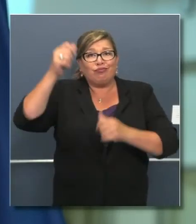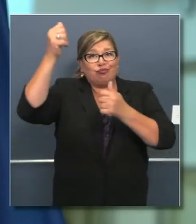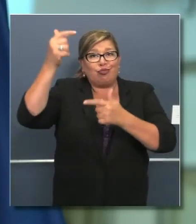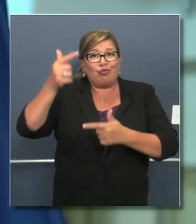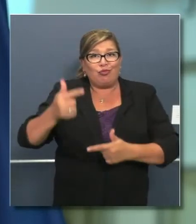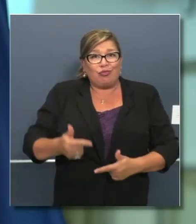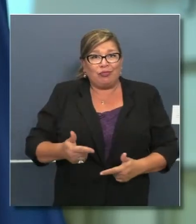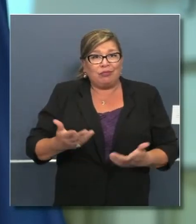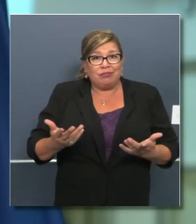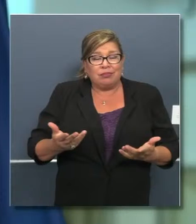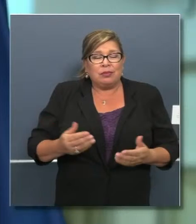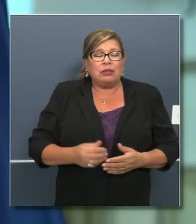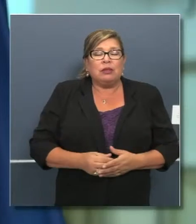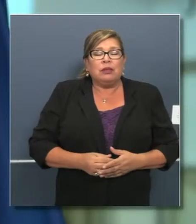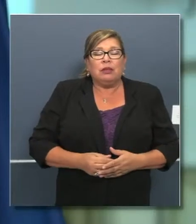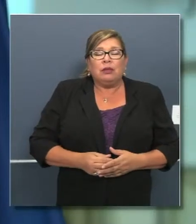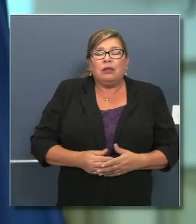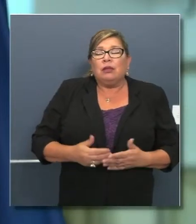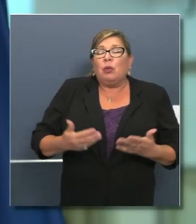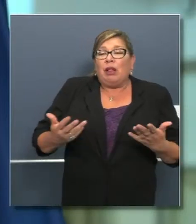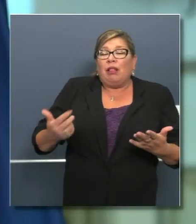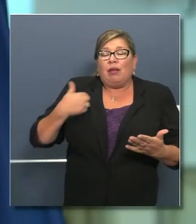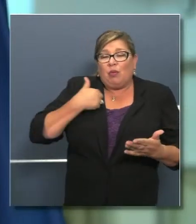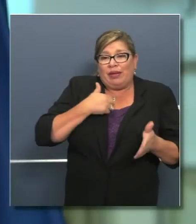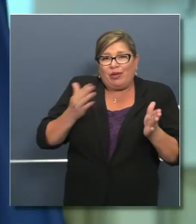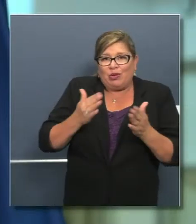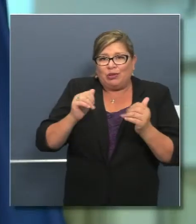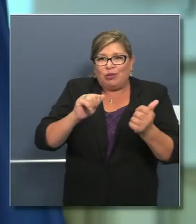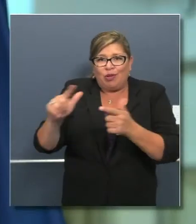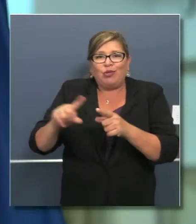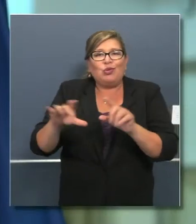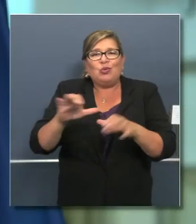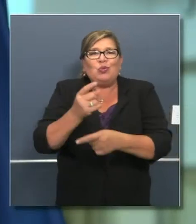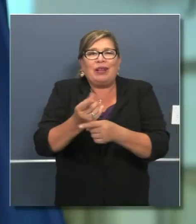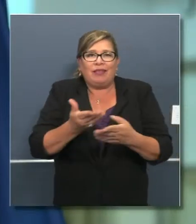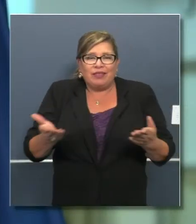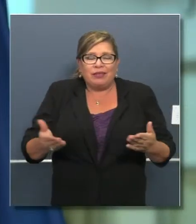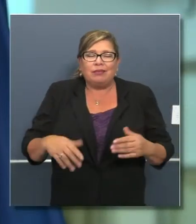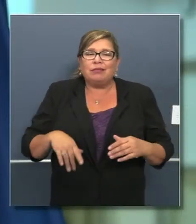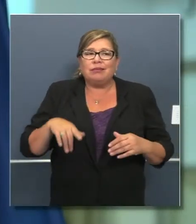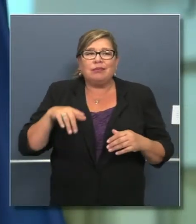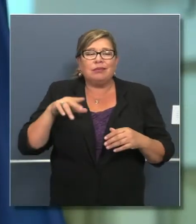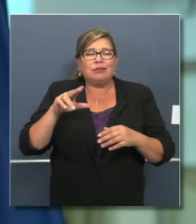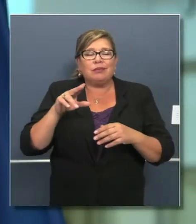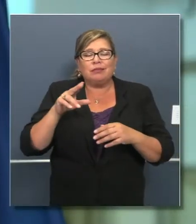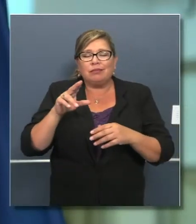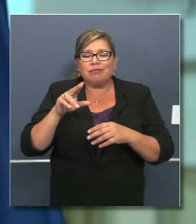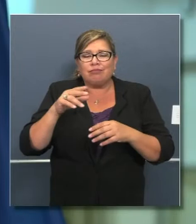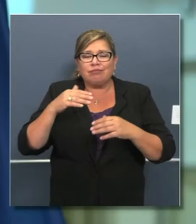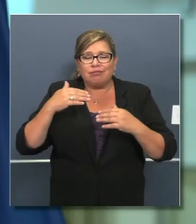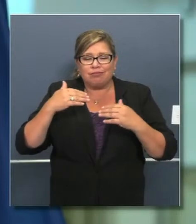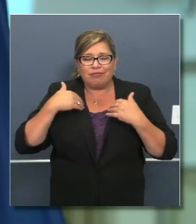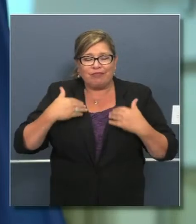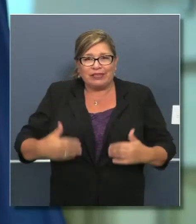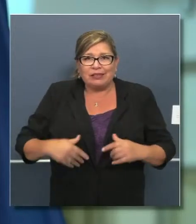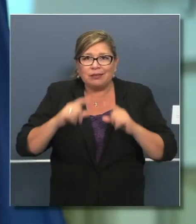right thing wear face coverings practice physical distancing read the guidelines that we put out to